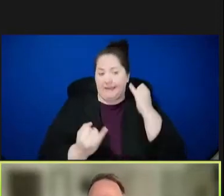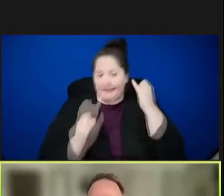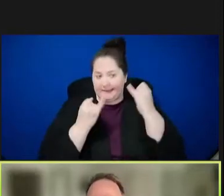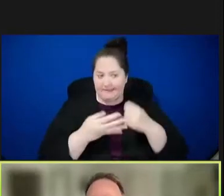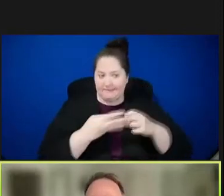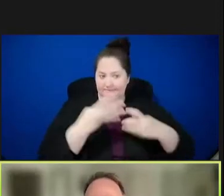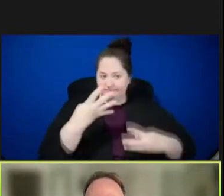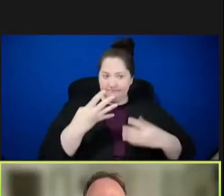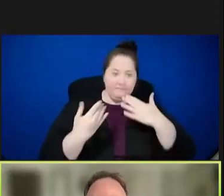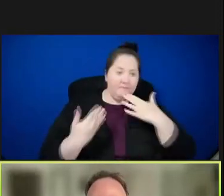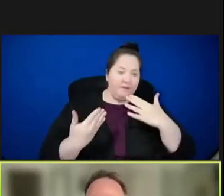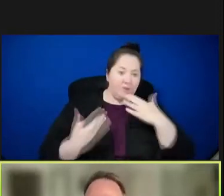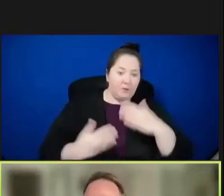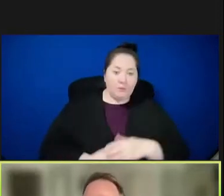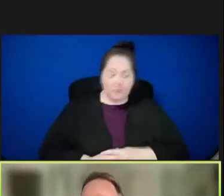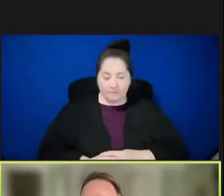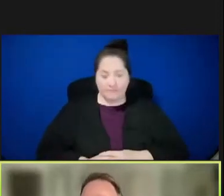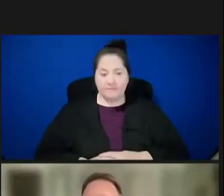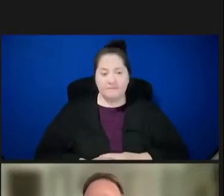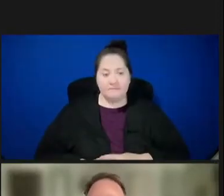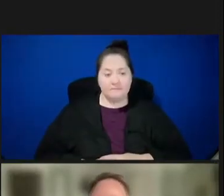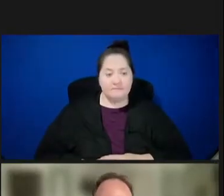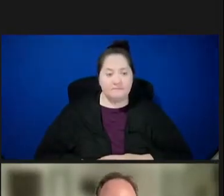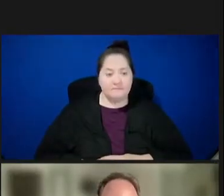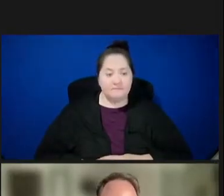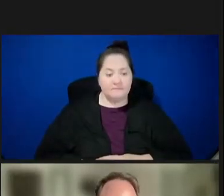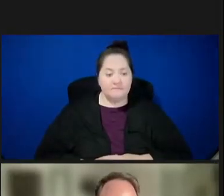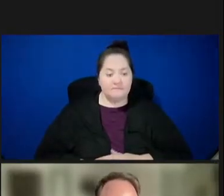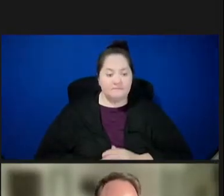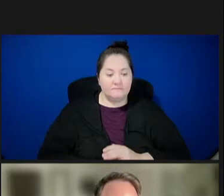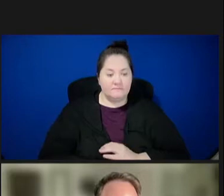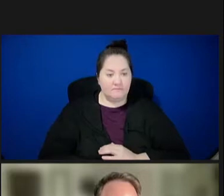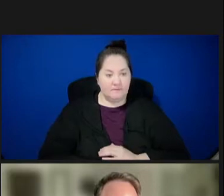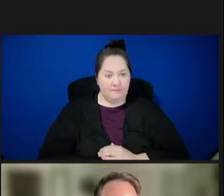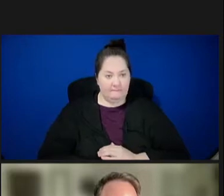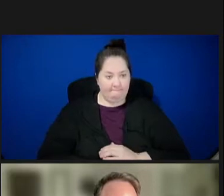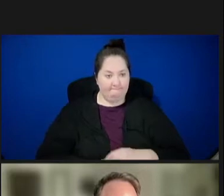Robert Hopkins: Thank you very much, Mr. Schenkelberg. Our next